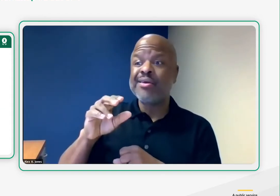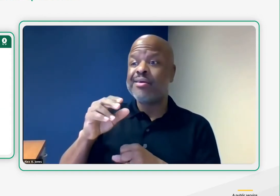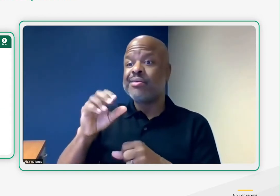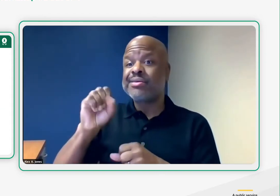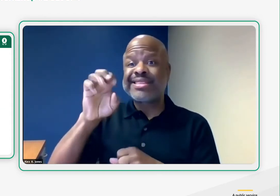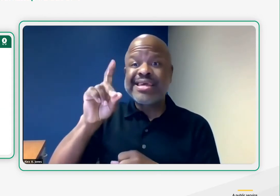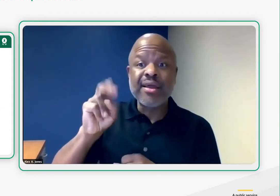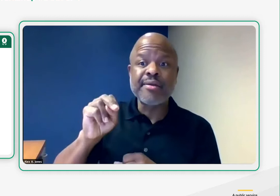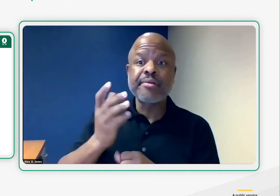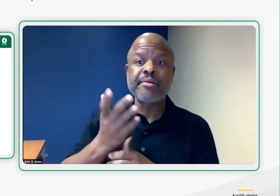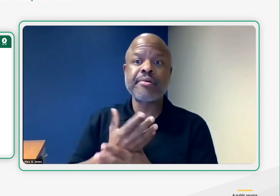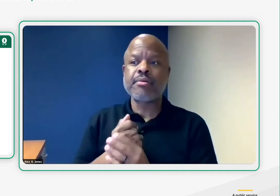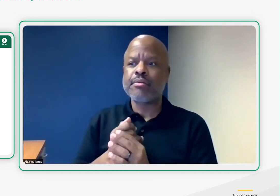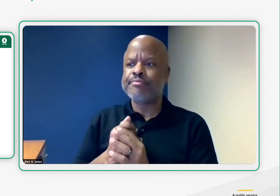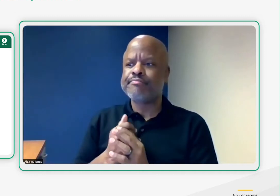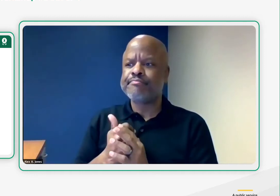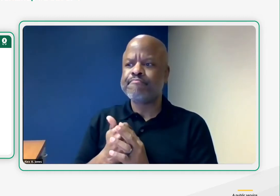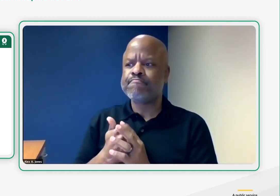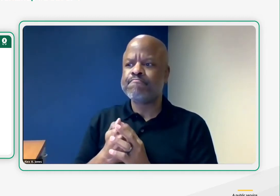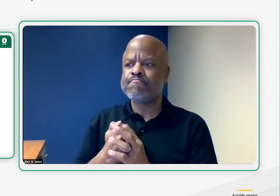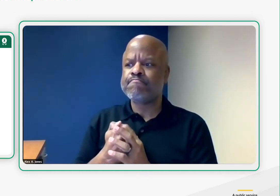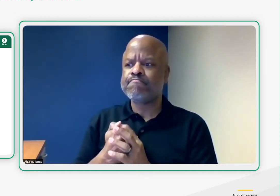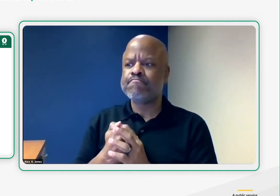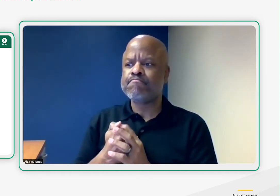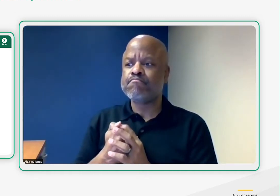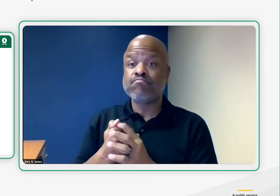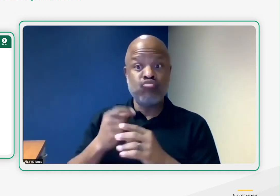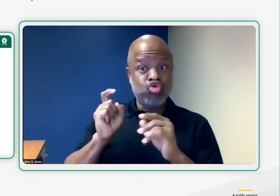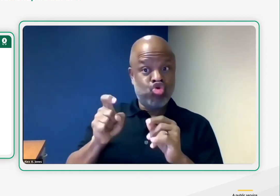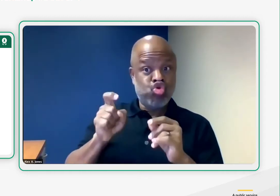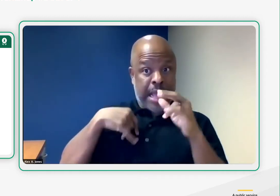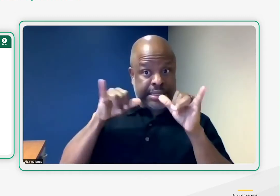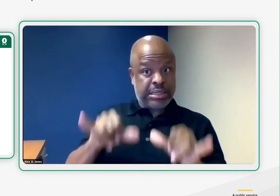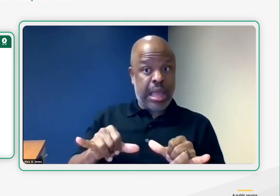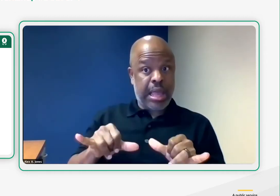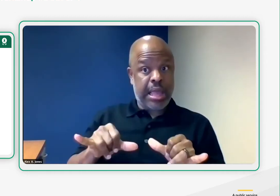years down the line? We're trying to figure out: